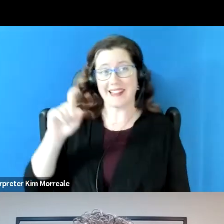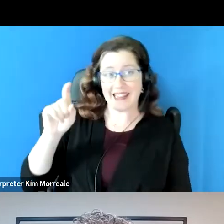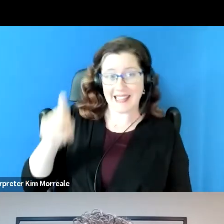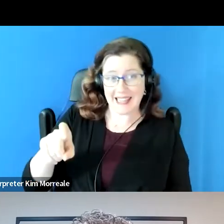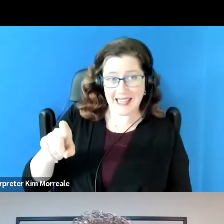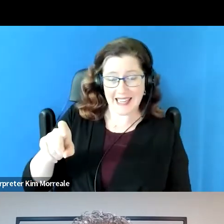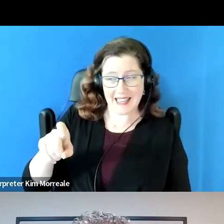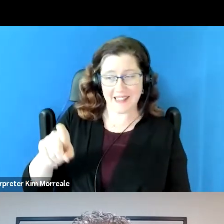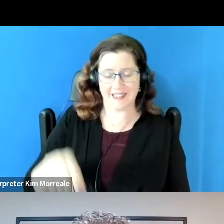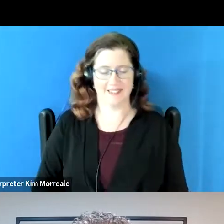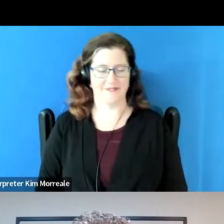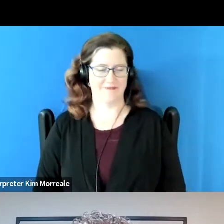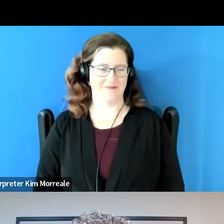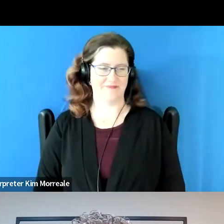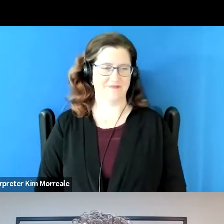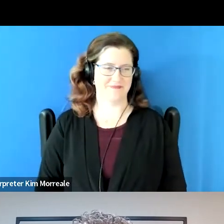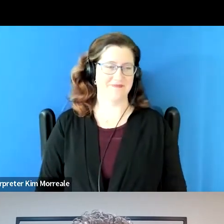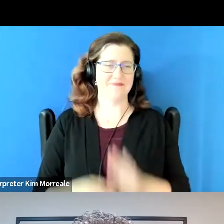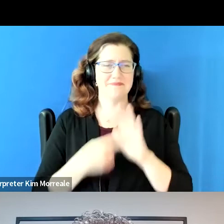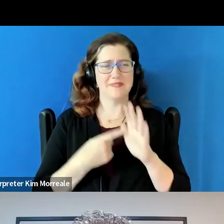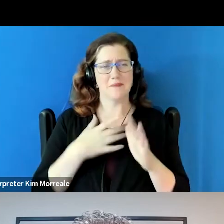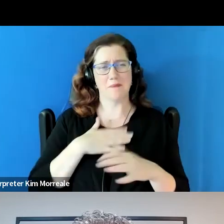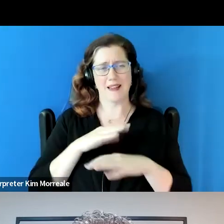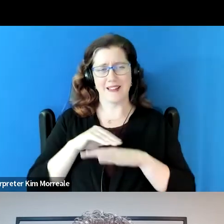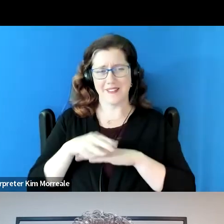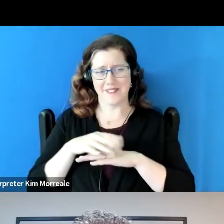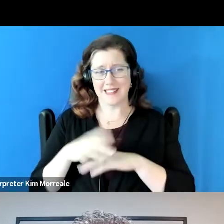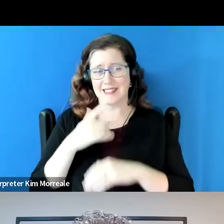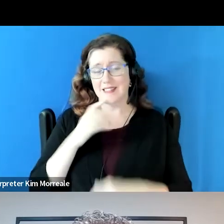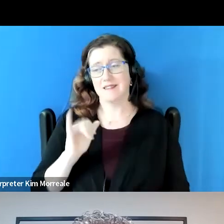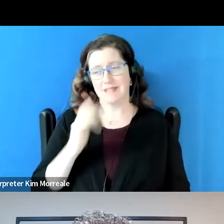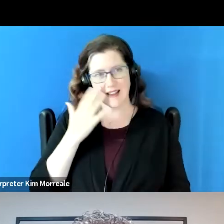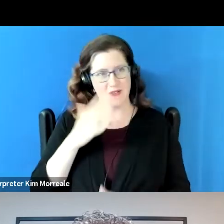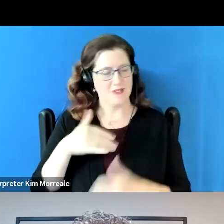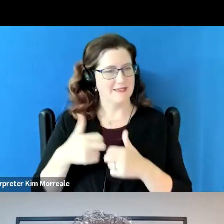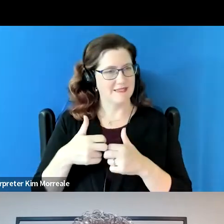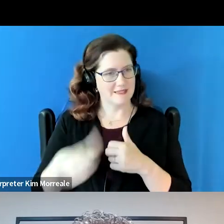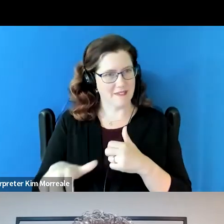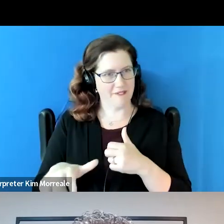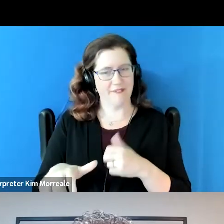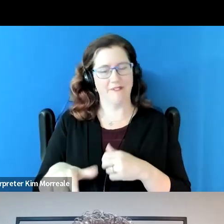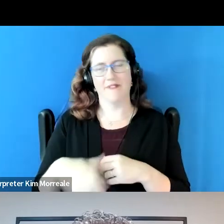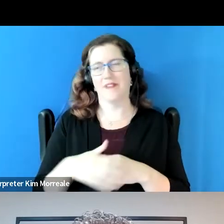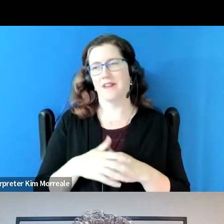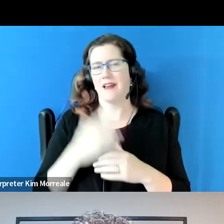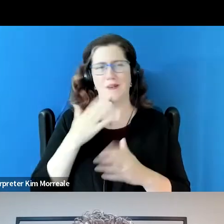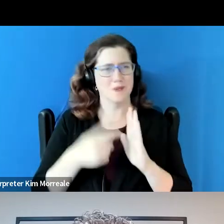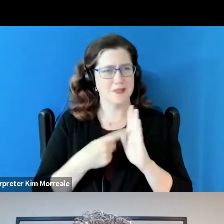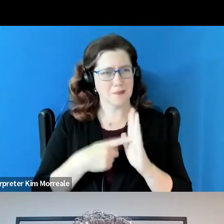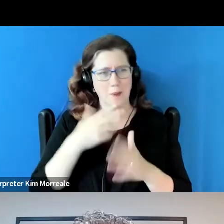My advice to them sometimes is like, okay, well, if that's tough for you to, I know we get busy and we just keep going,